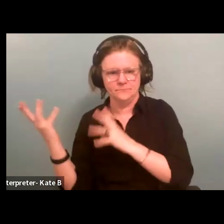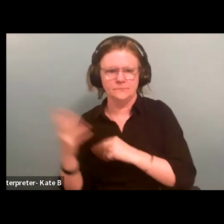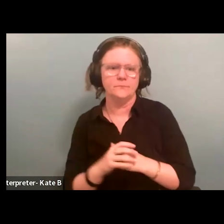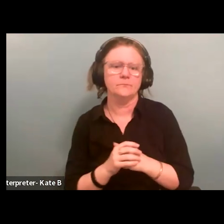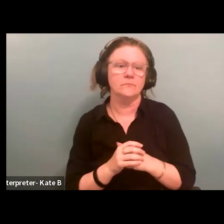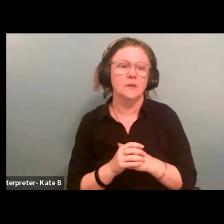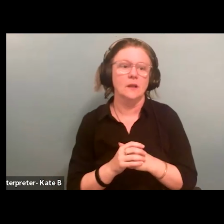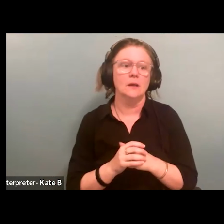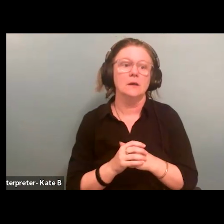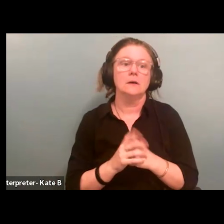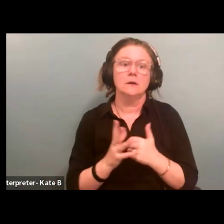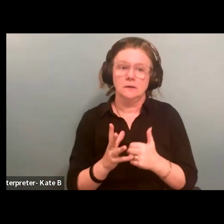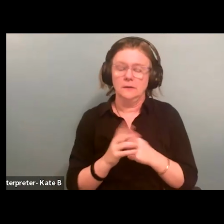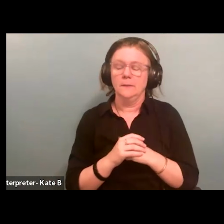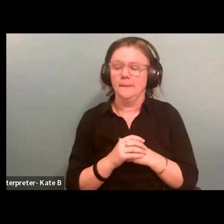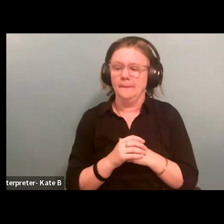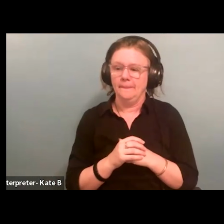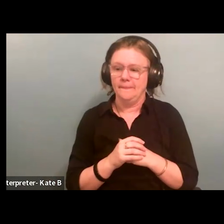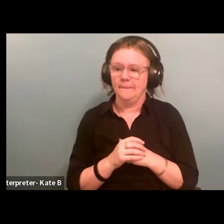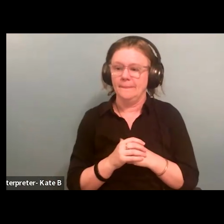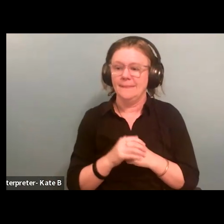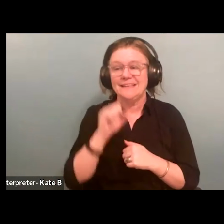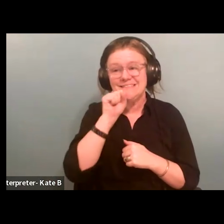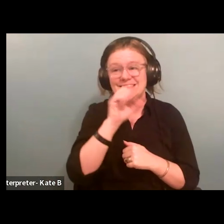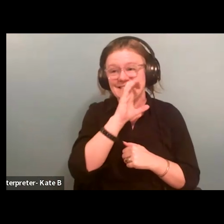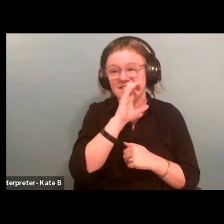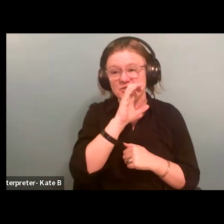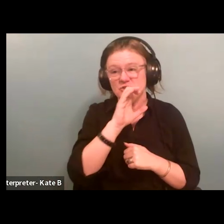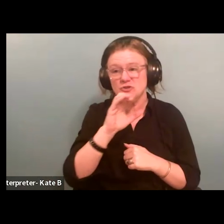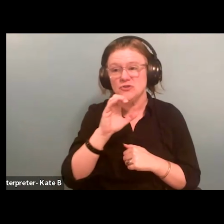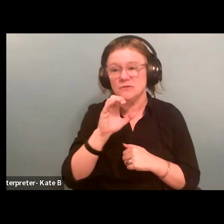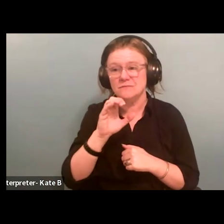Finally, to wrap it up, elder abuse statistics, we know,